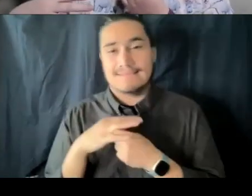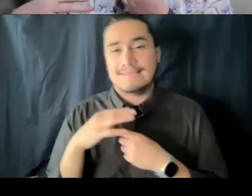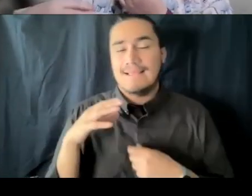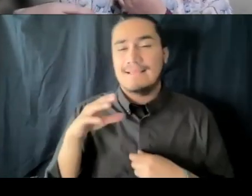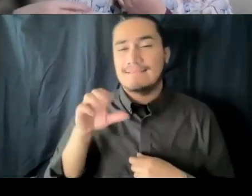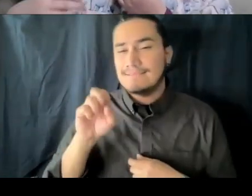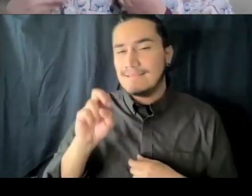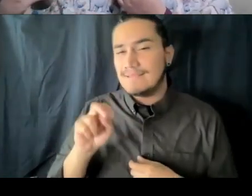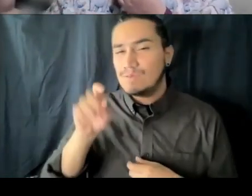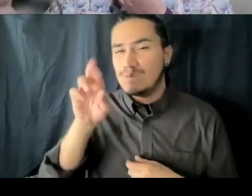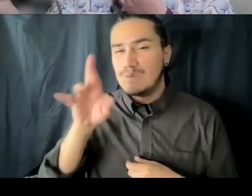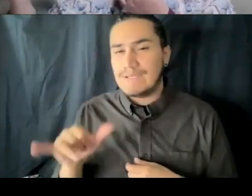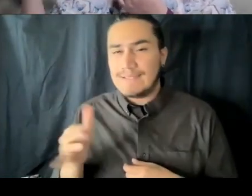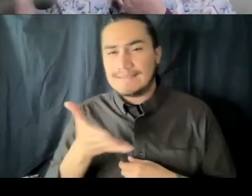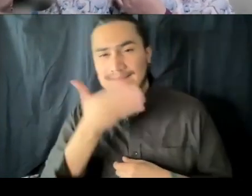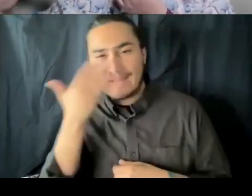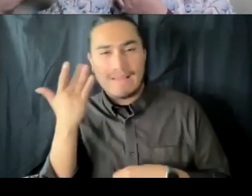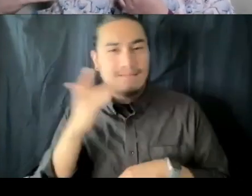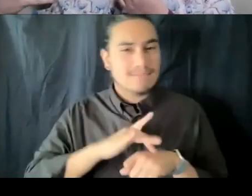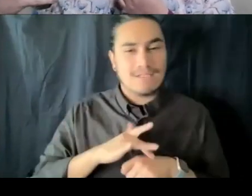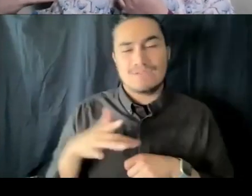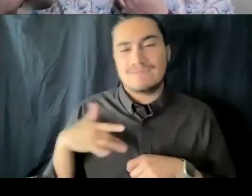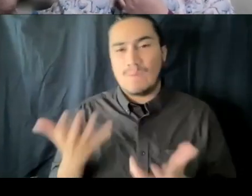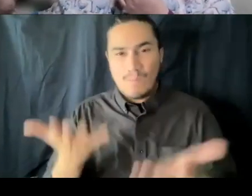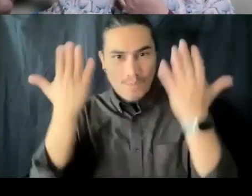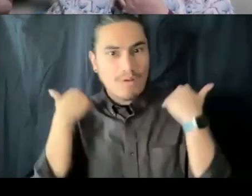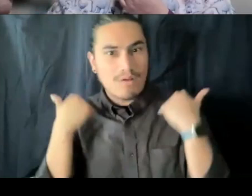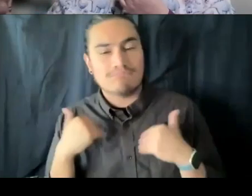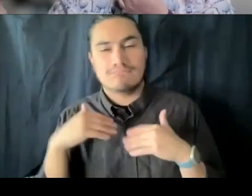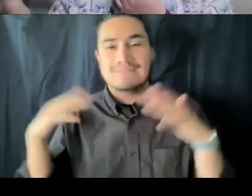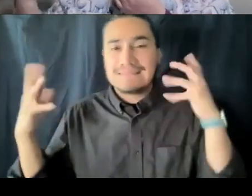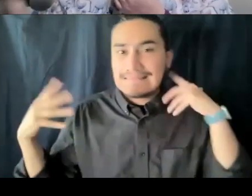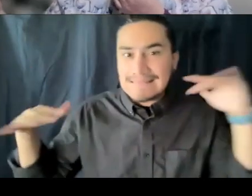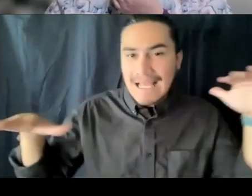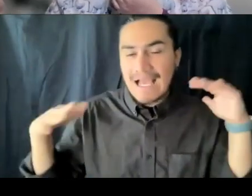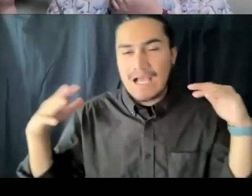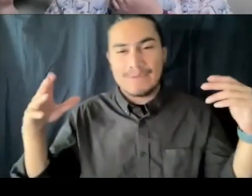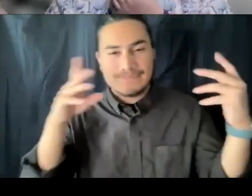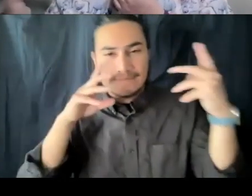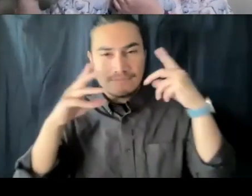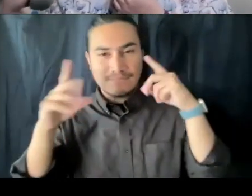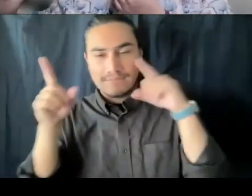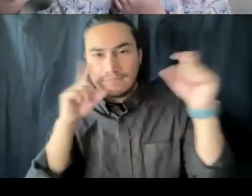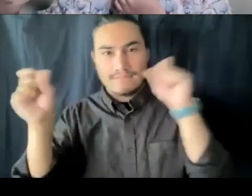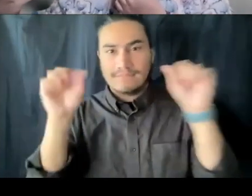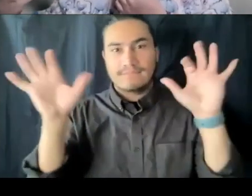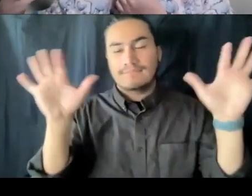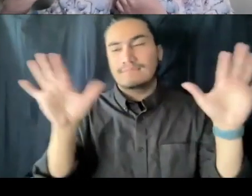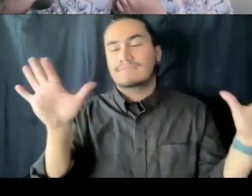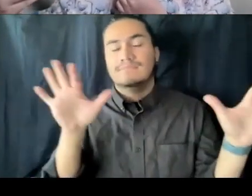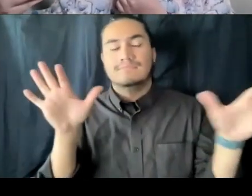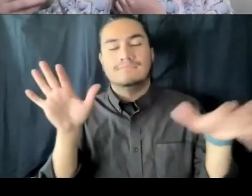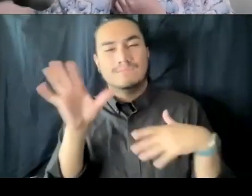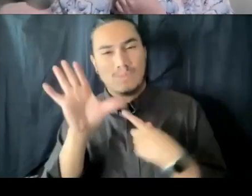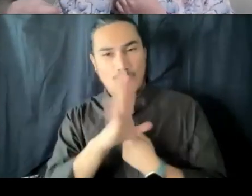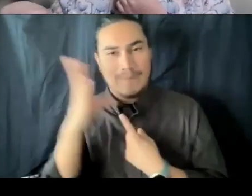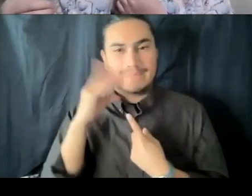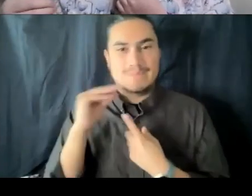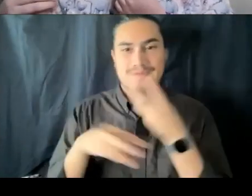That's a feeling of overwhelm when what you're experiencing of the world is too much